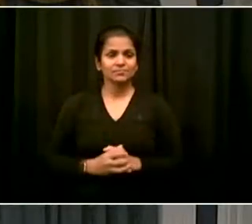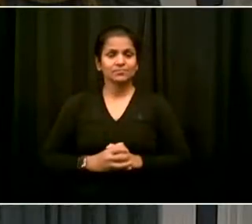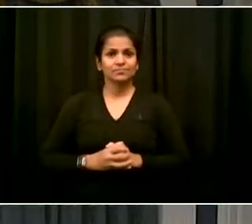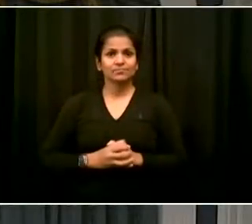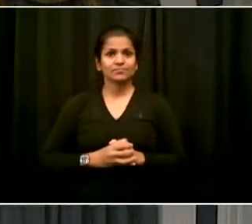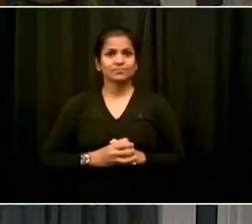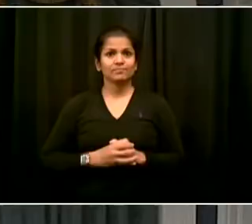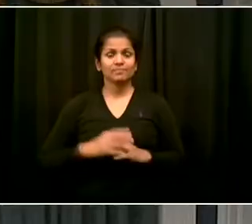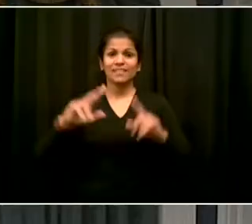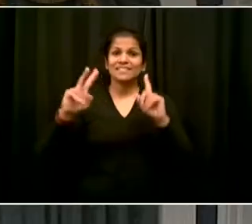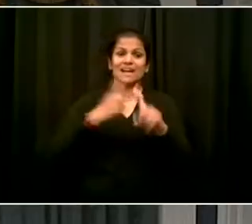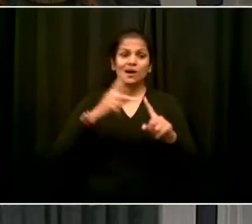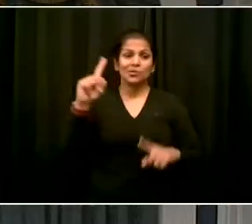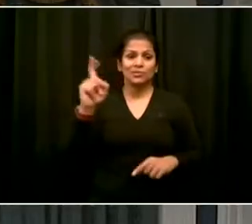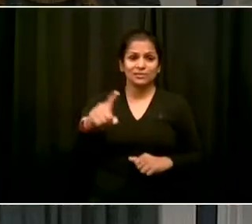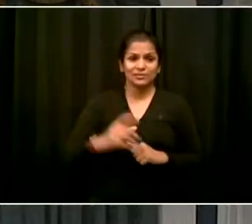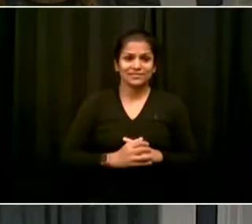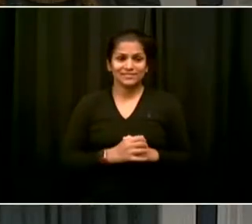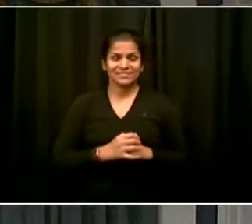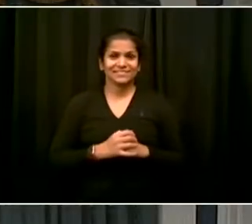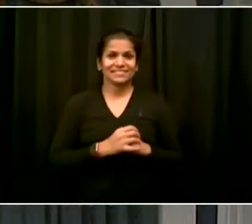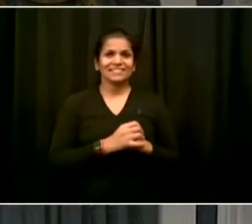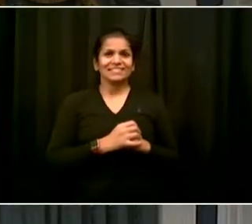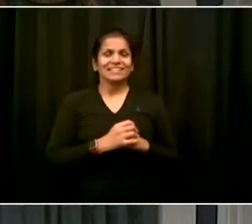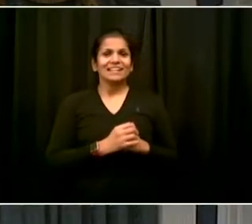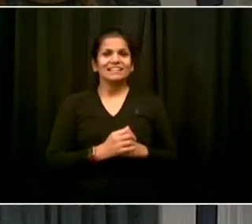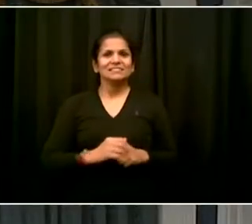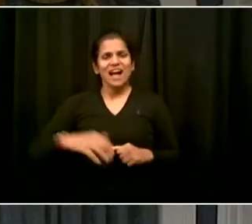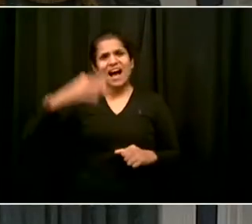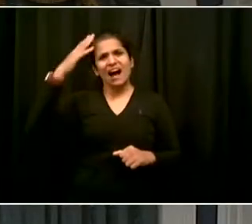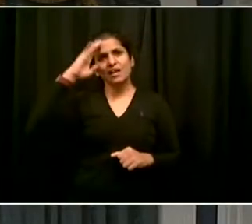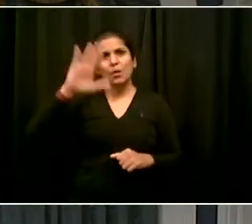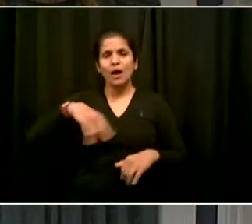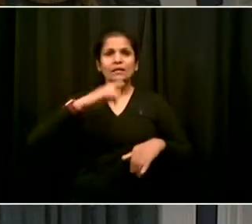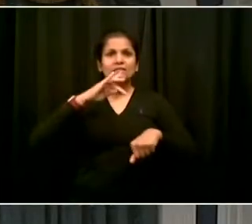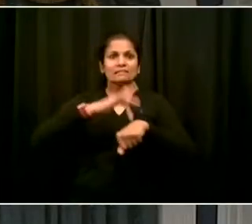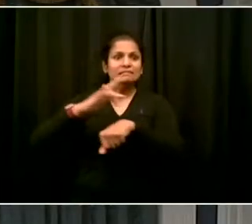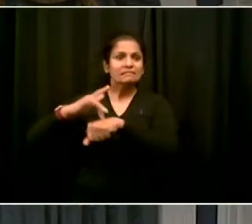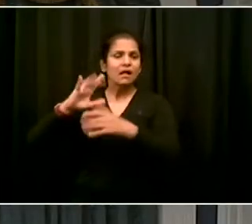GOING TO BE CRITICAL IN THAT REGARD. GO AHEAEAD AMANDA.